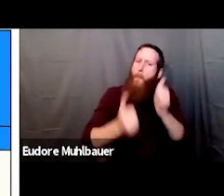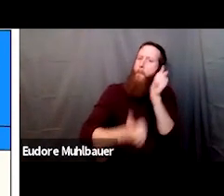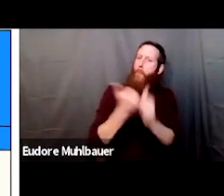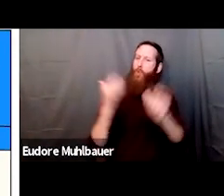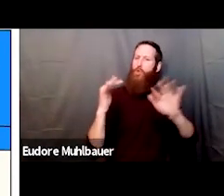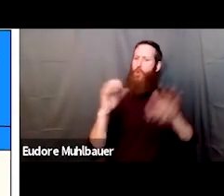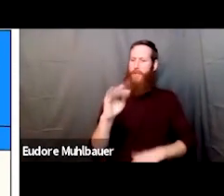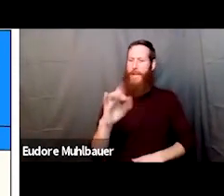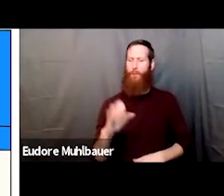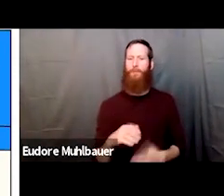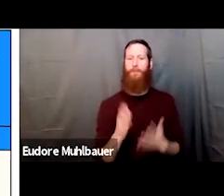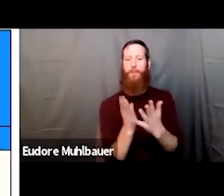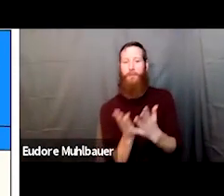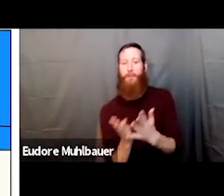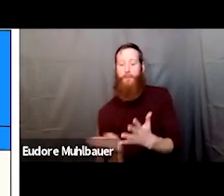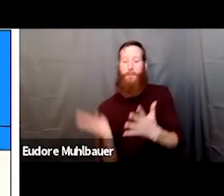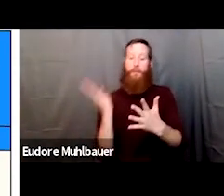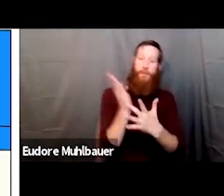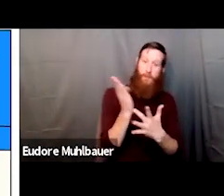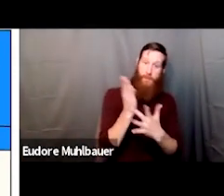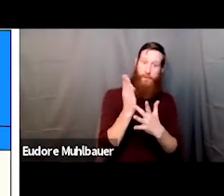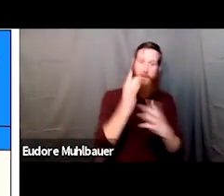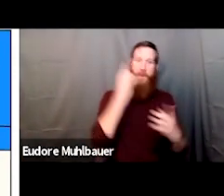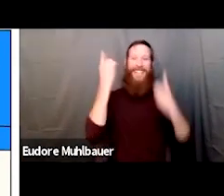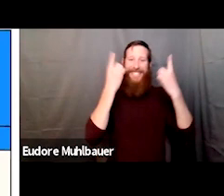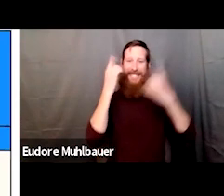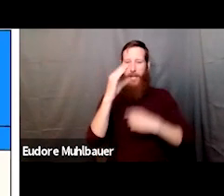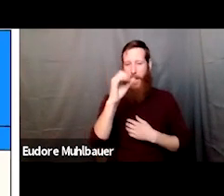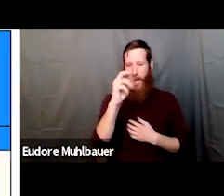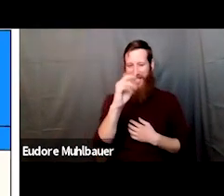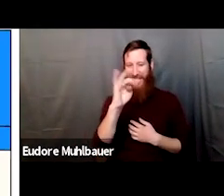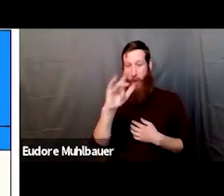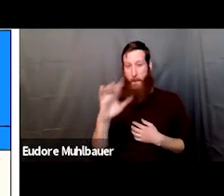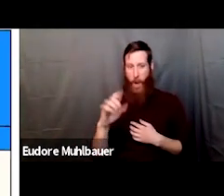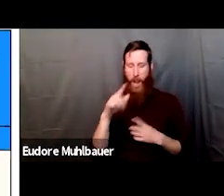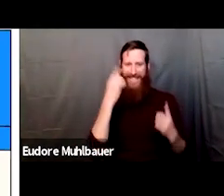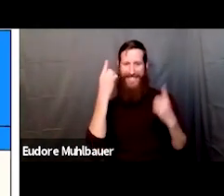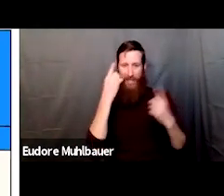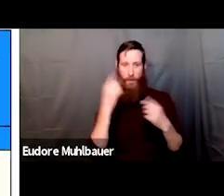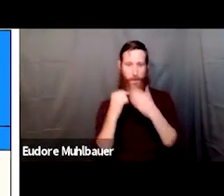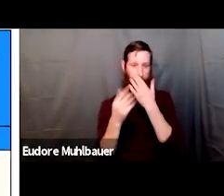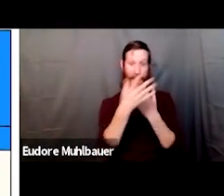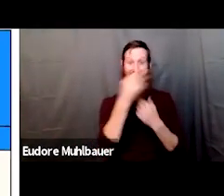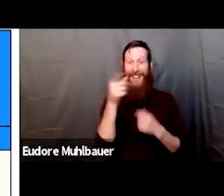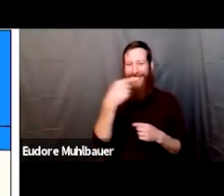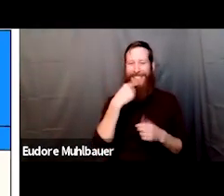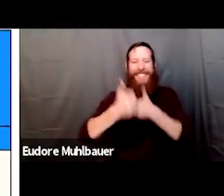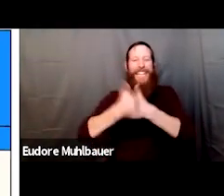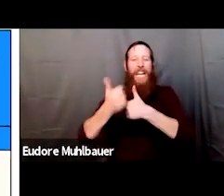Alternatively, I can pull up the definition for considerable And I highlighted the section that says dangerous avalanche conditions exist